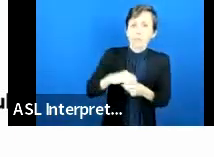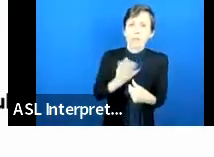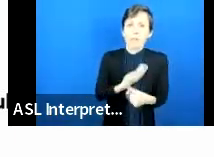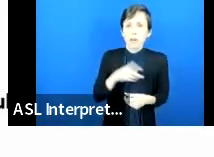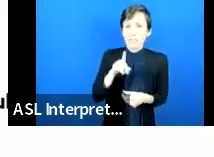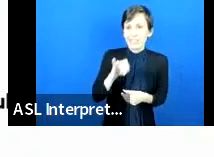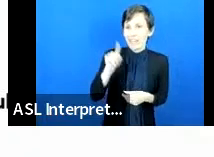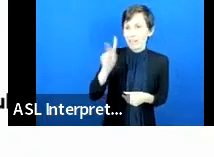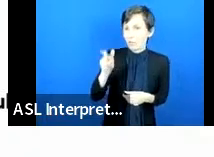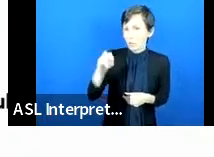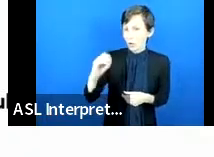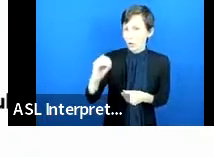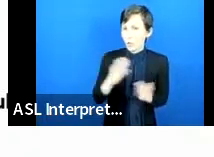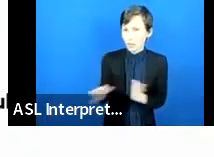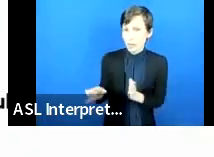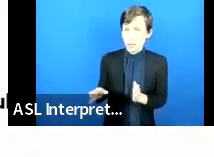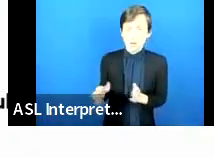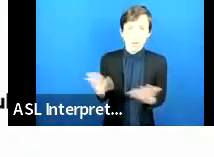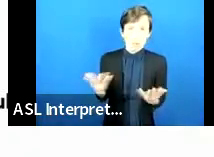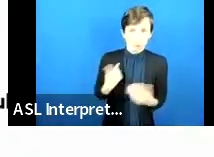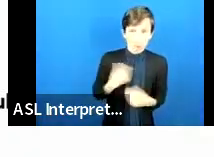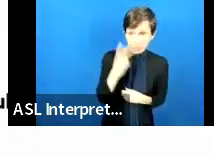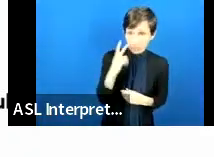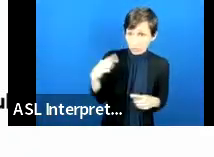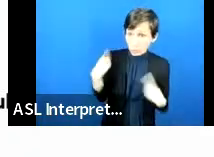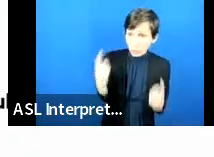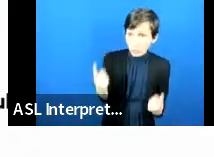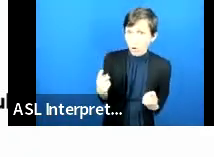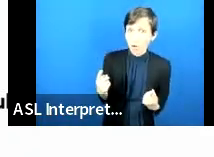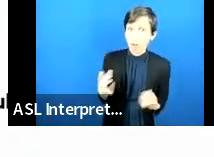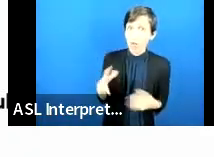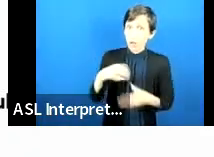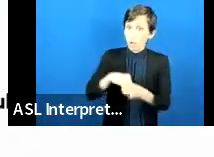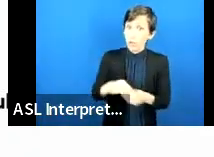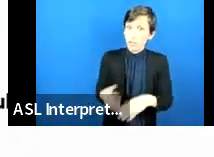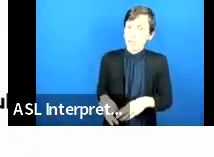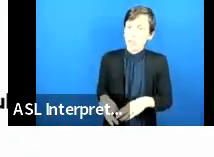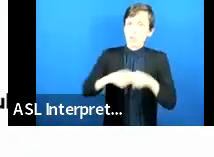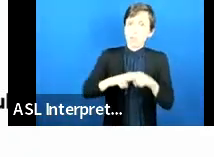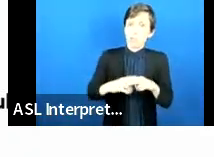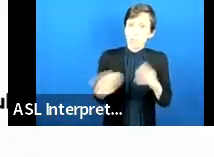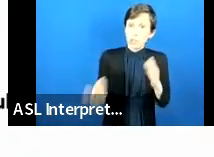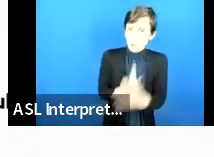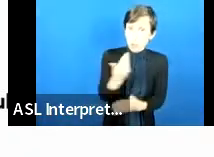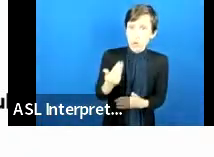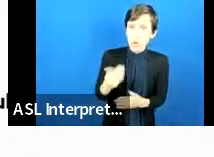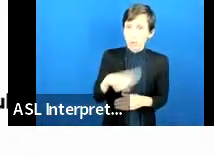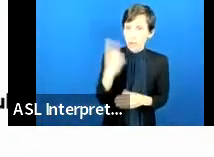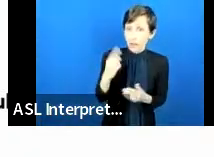The progress we've seen from our efforts, including increasing new black enrollment by 13% over the past year alone